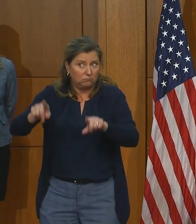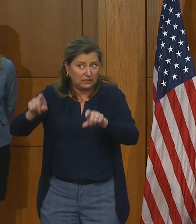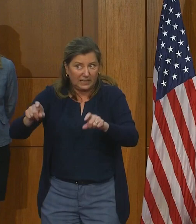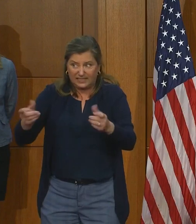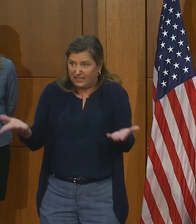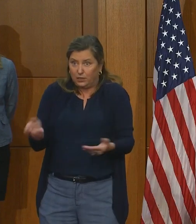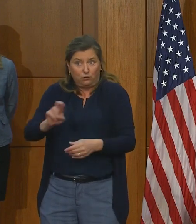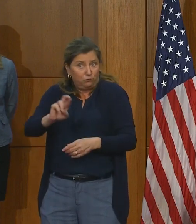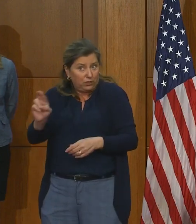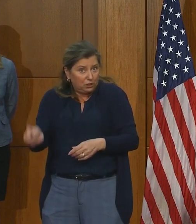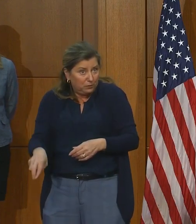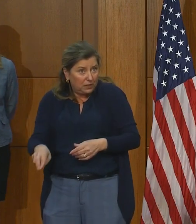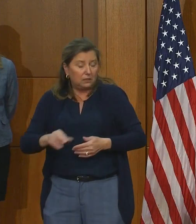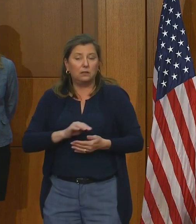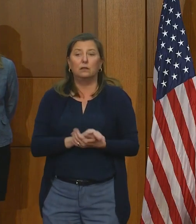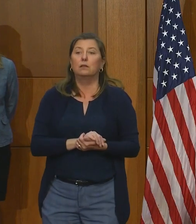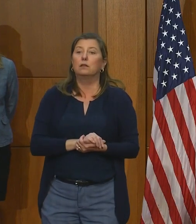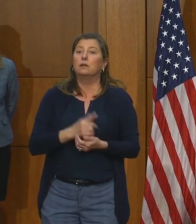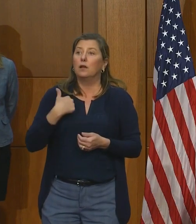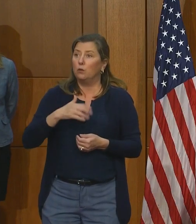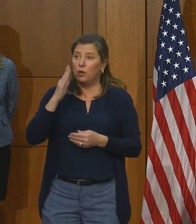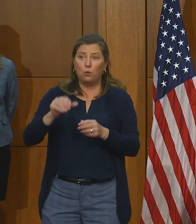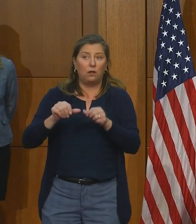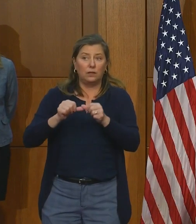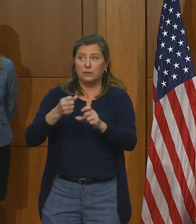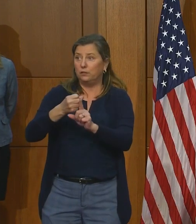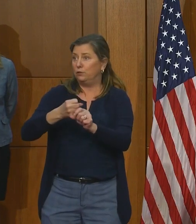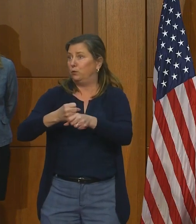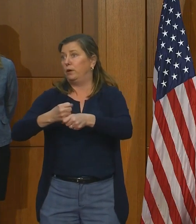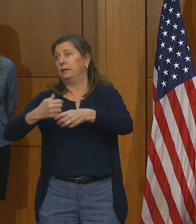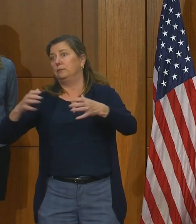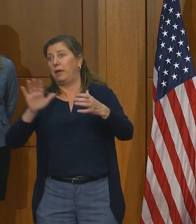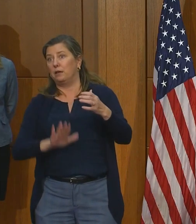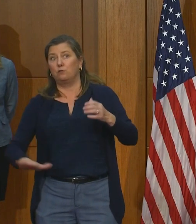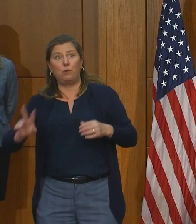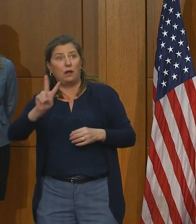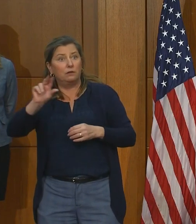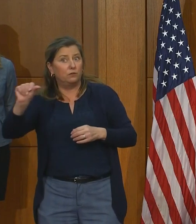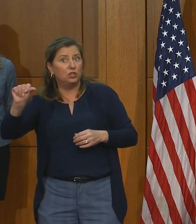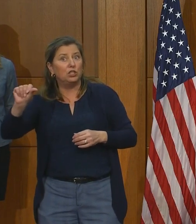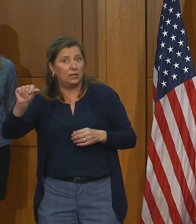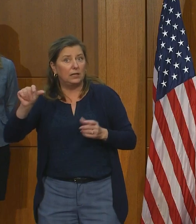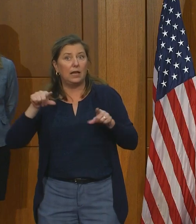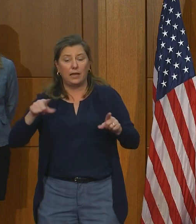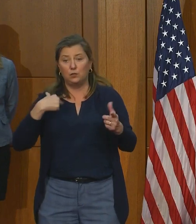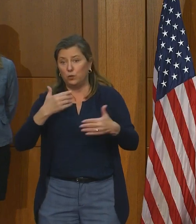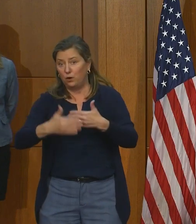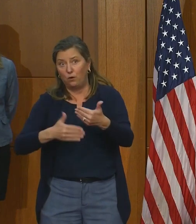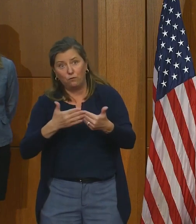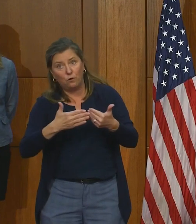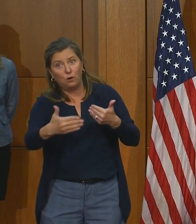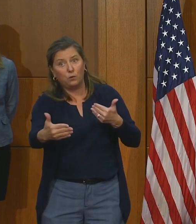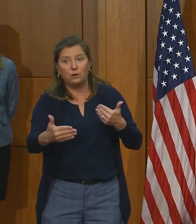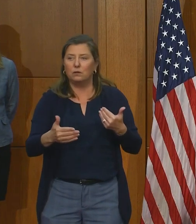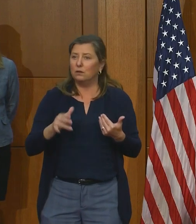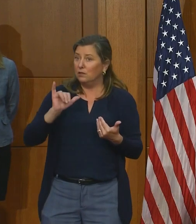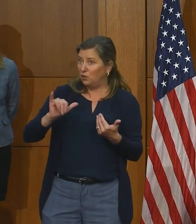THERE HAVE BEEN SEVERAL COMMUNITIES THAT WE HAVE TESTED RIGHT HERE IN RICHMOND- WILL